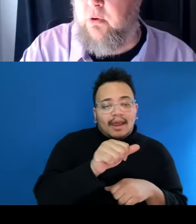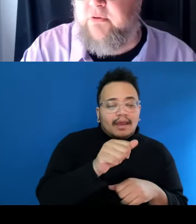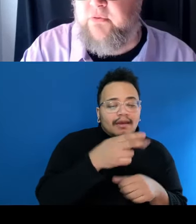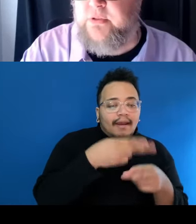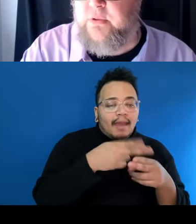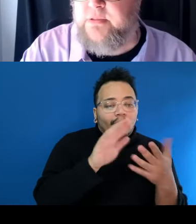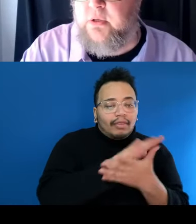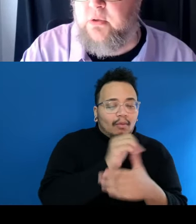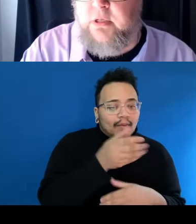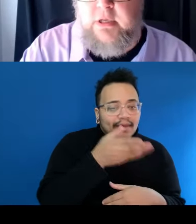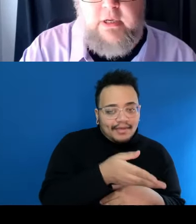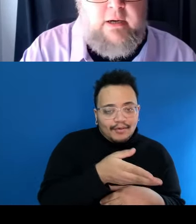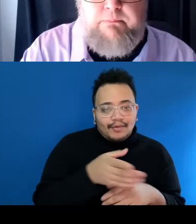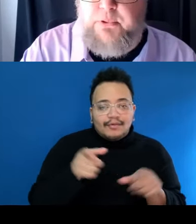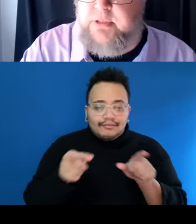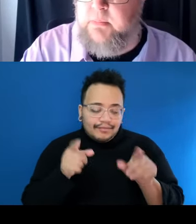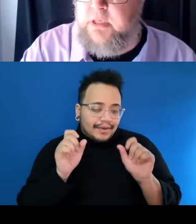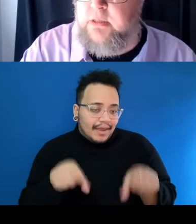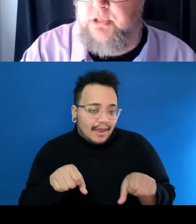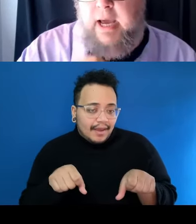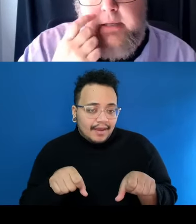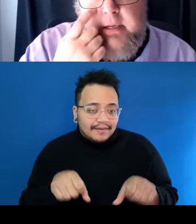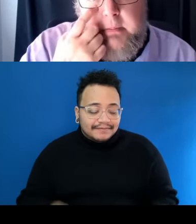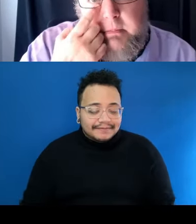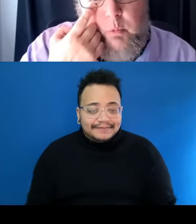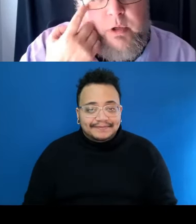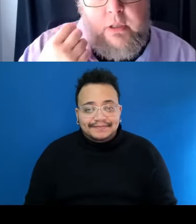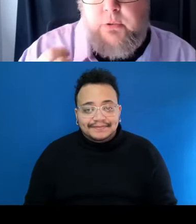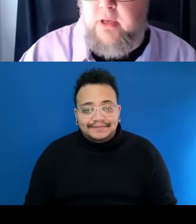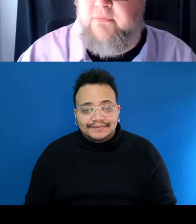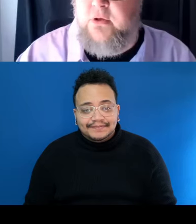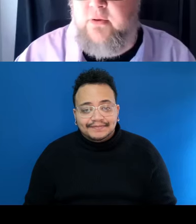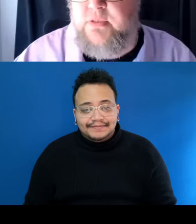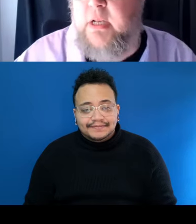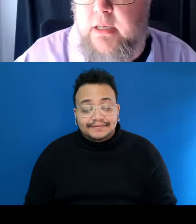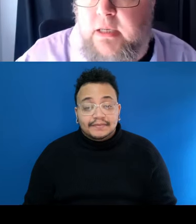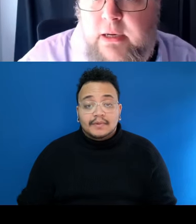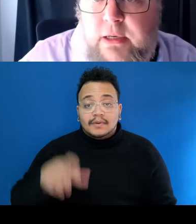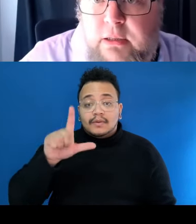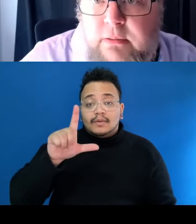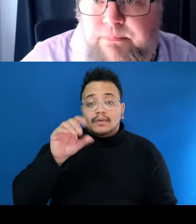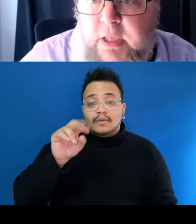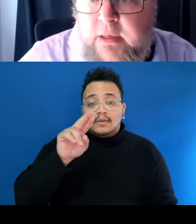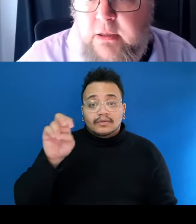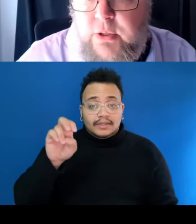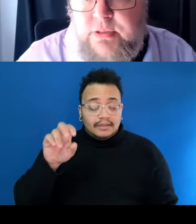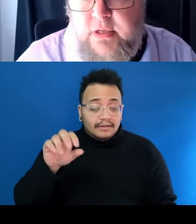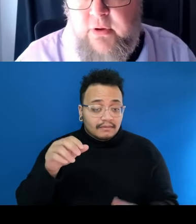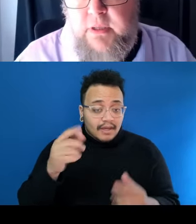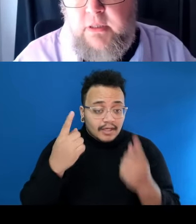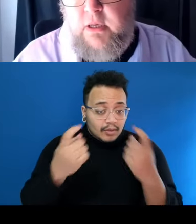or feel free to also put them in the chat. And I'm wondering, Loree, if you have seen any questions that have come in